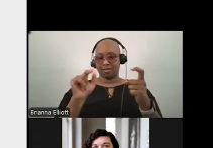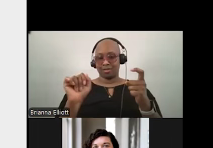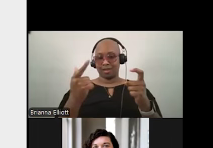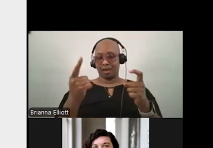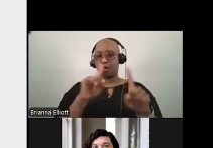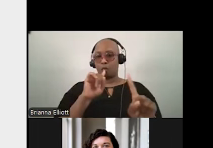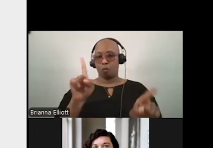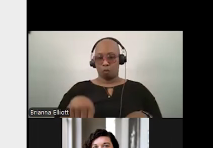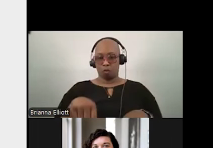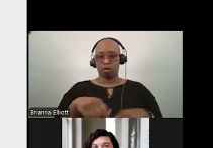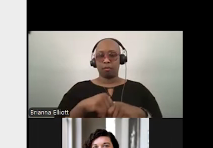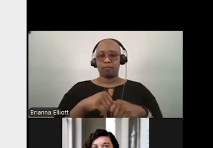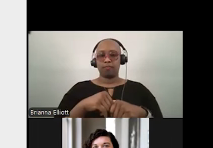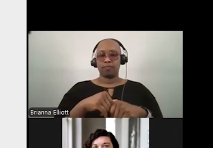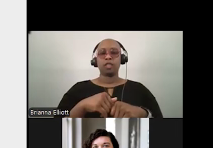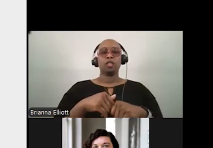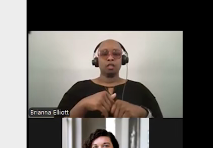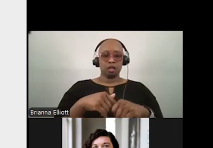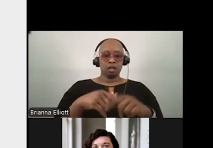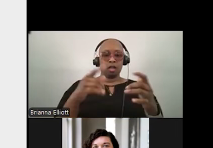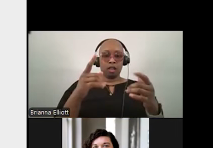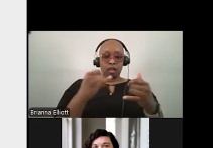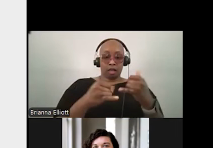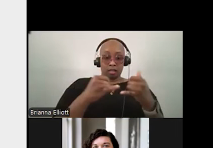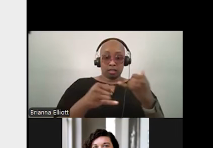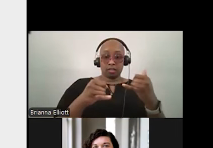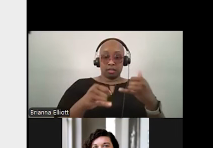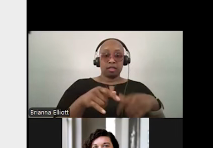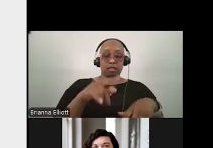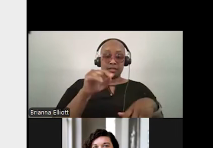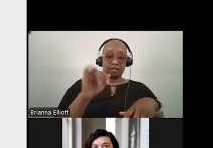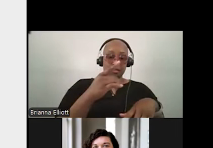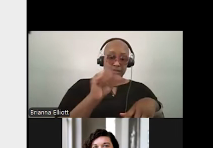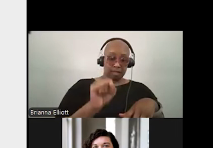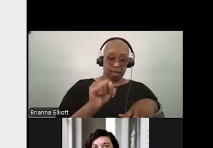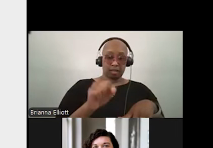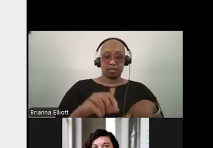PDF. So again, that keeps that accessibility if you need to export it to PDF. In Excel,